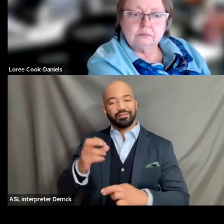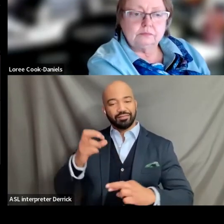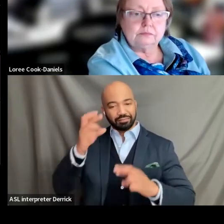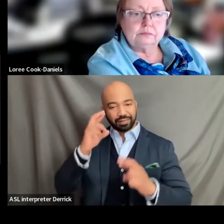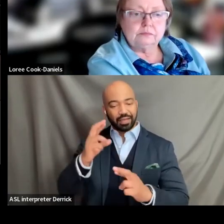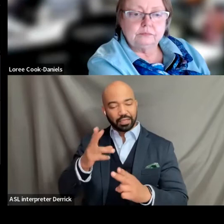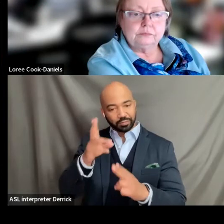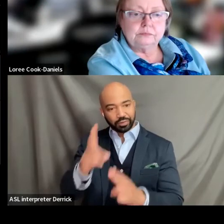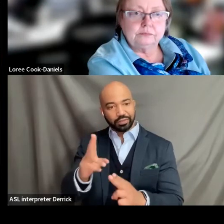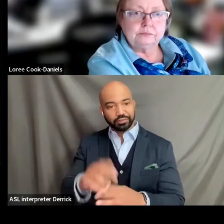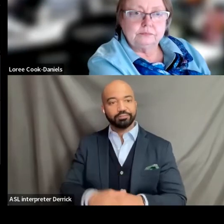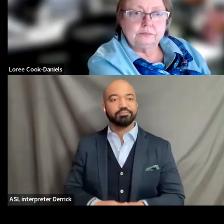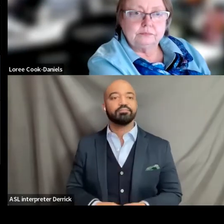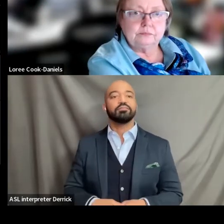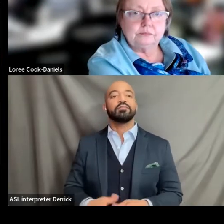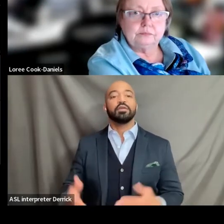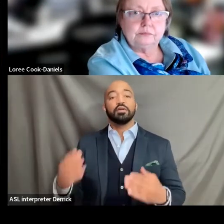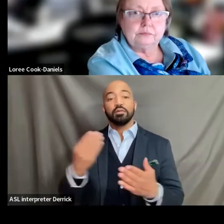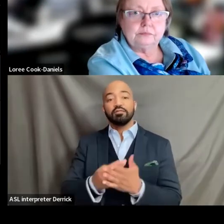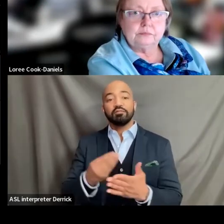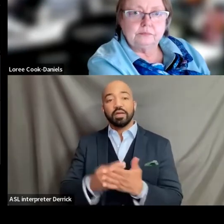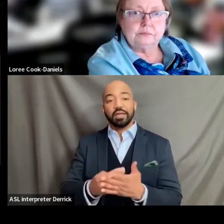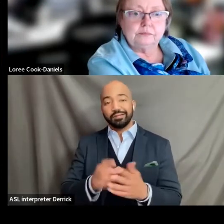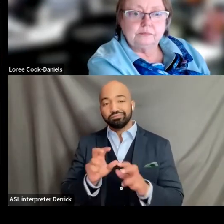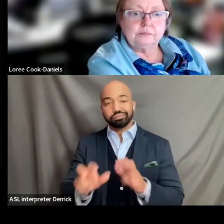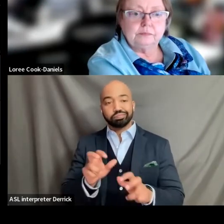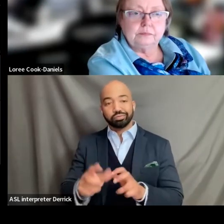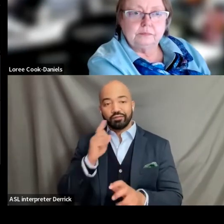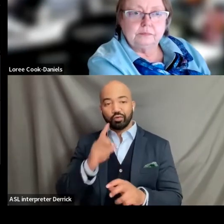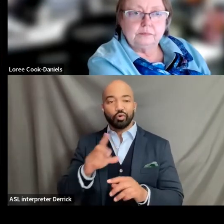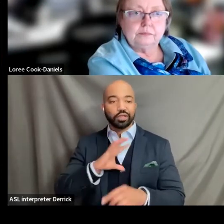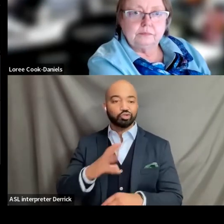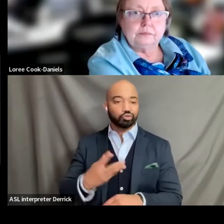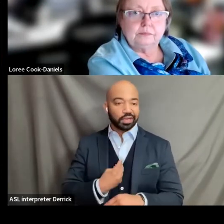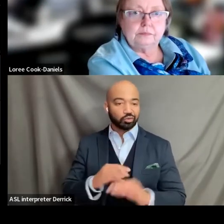More funding for trans organizations. More funding for trans-led organizations.